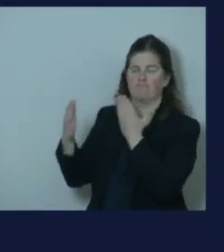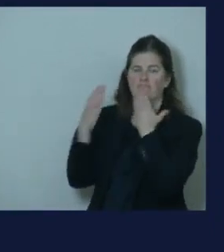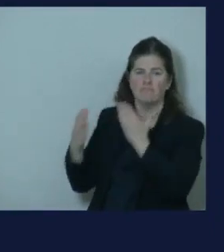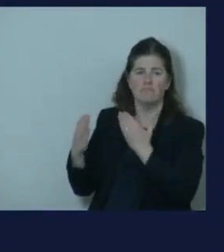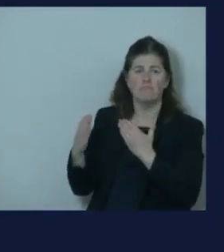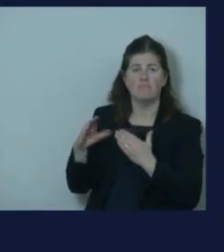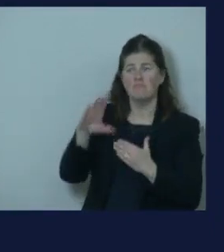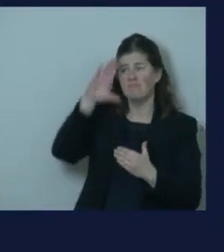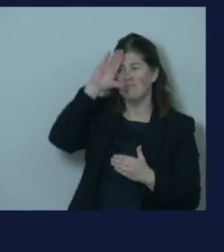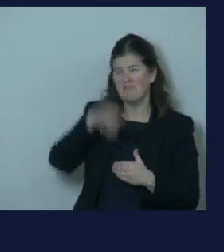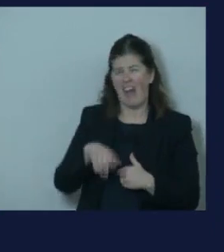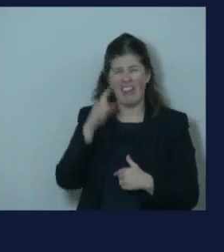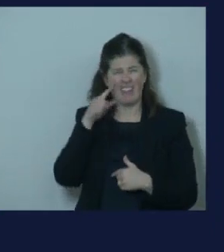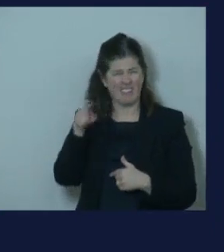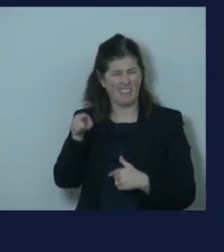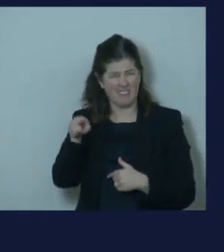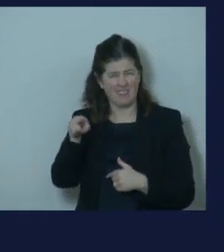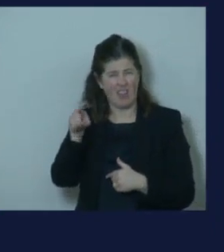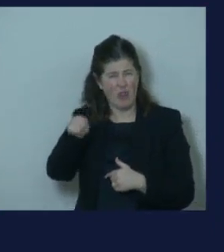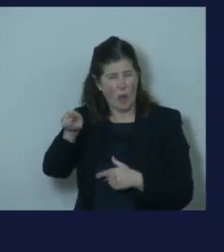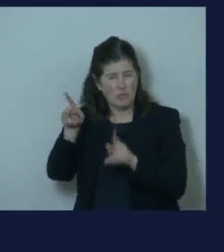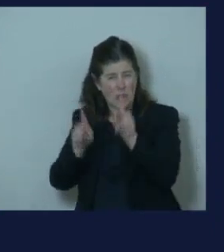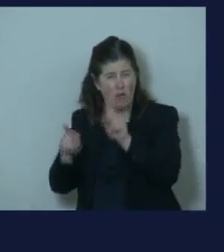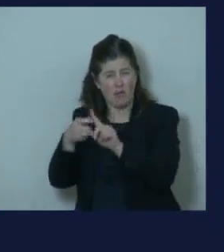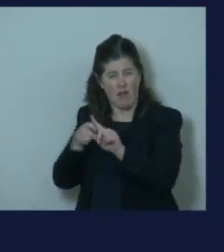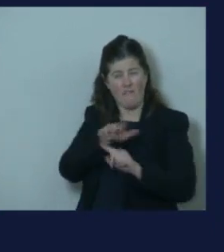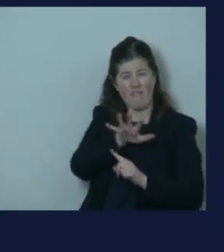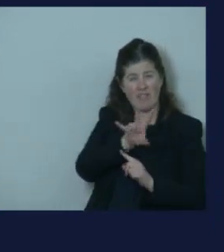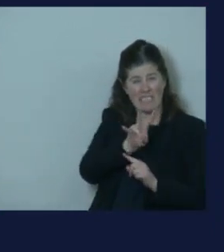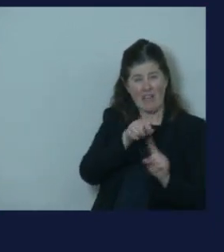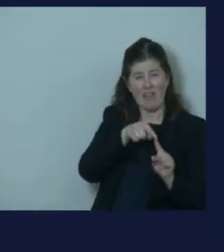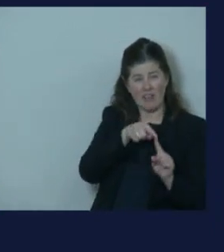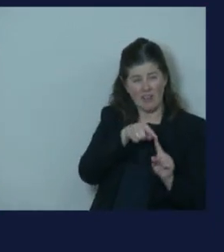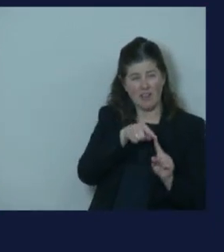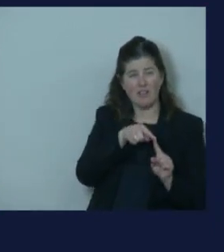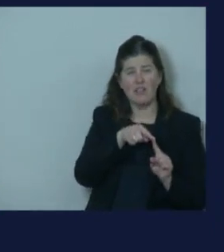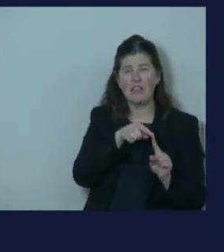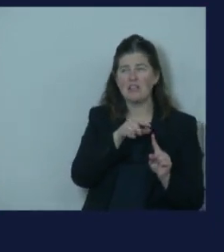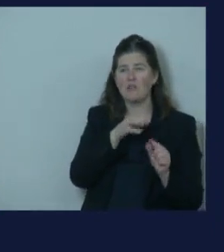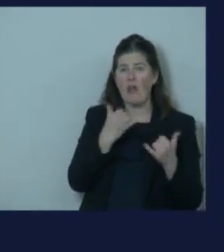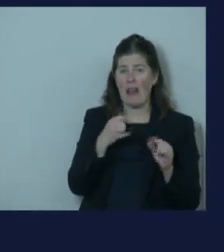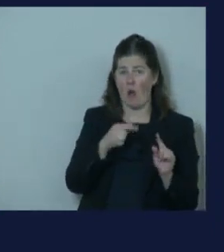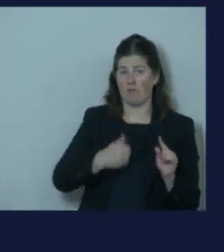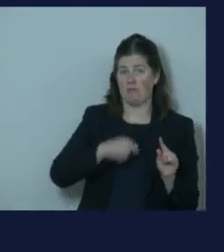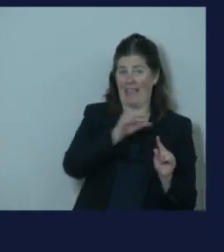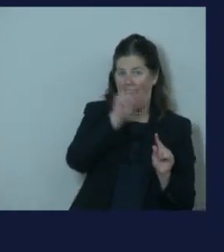THANK YOU FOR THESE INDIVIDUALS WHO WERE DEFENDING OUR STATE AND PROTECTING US AND OUR COUNTRY.